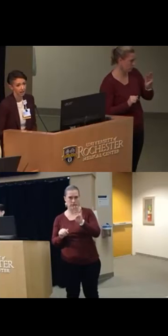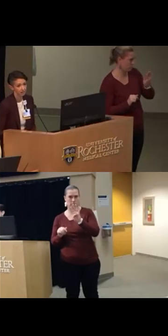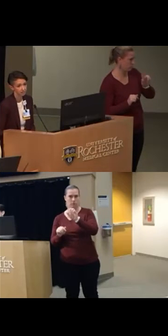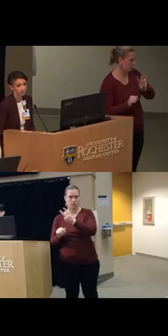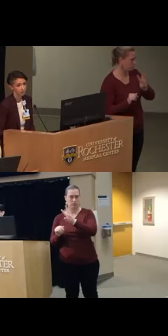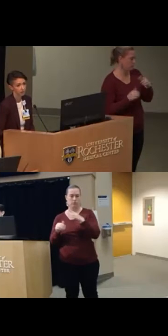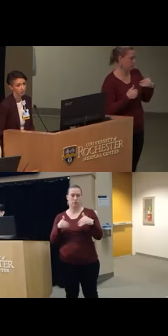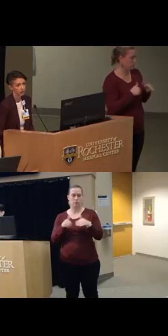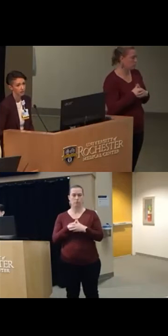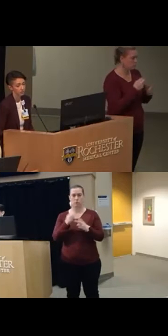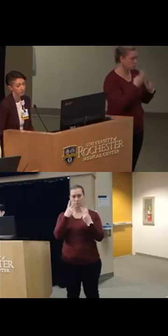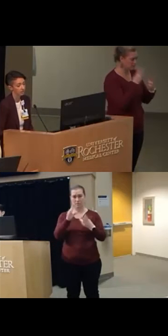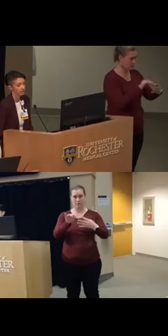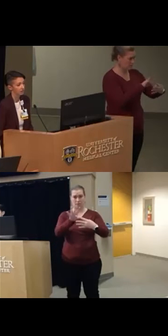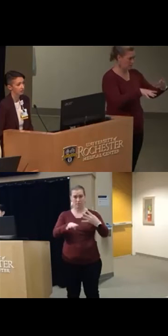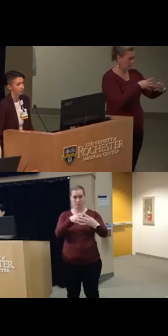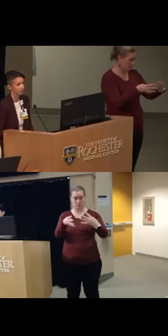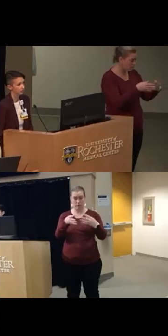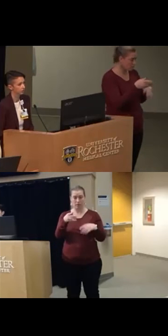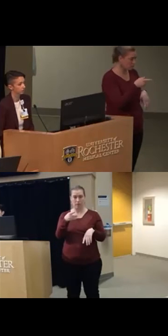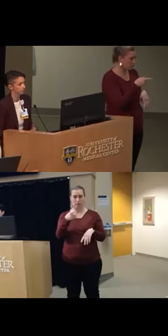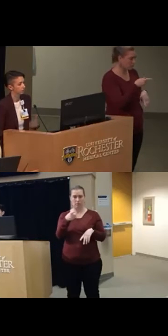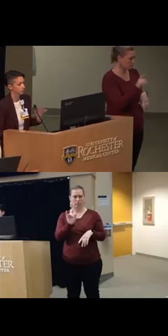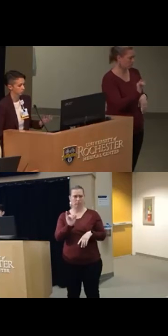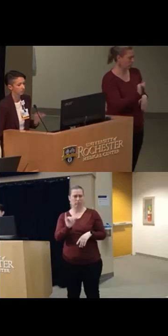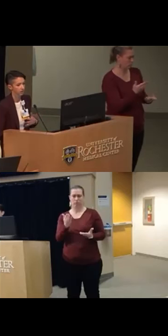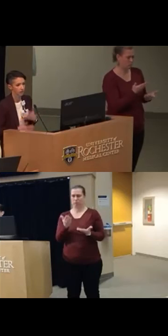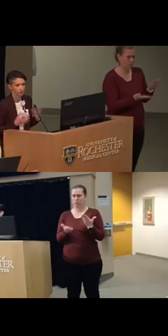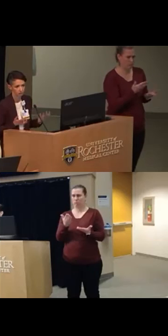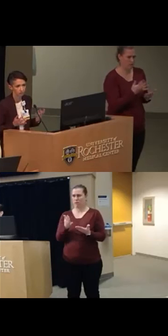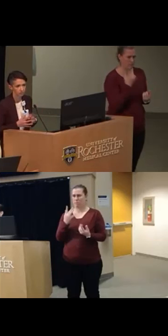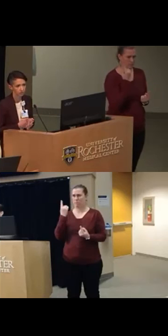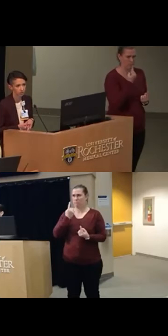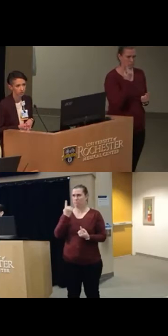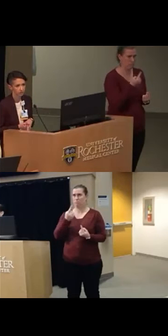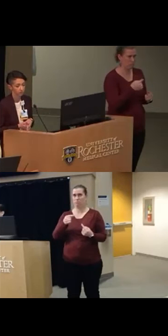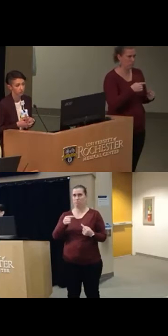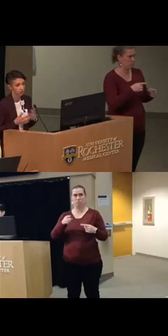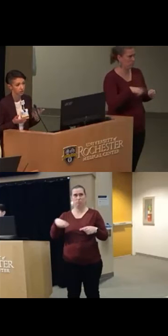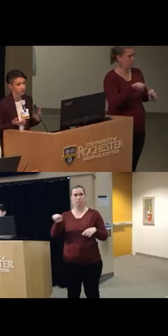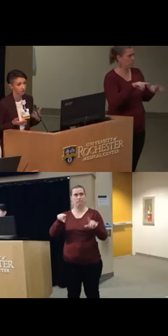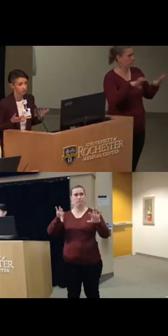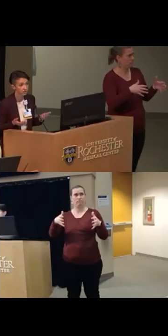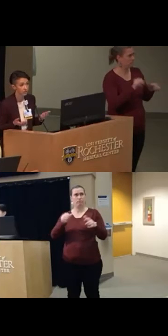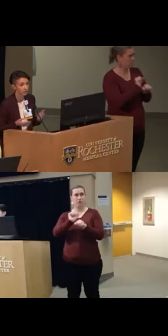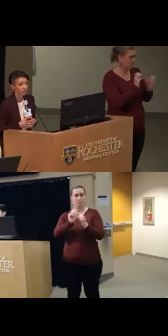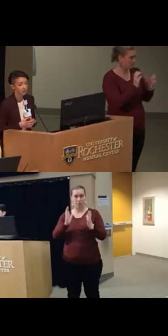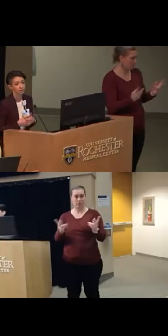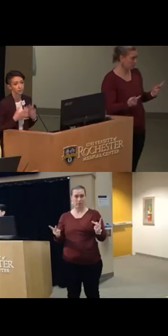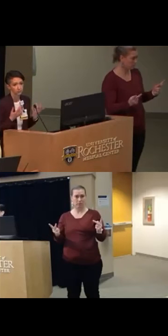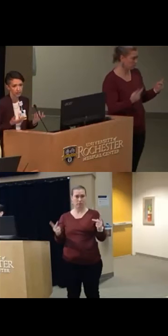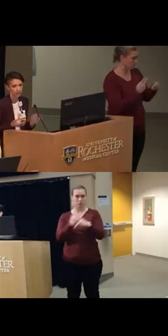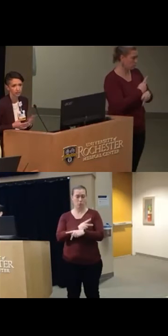graph you may think is this uh group of employees disproportionately distressed is there something